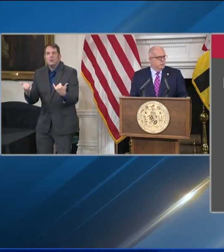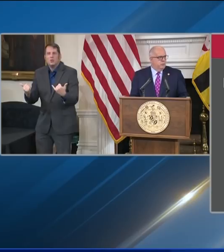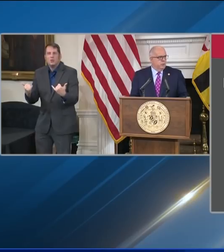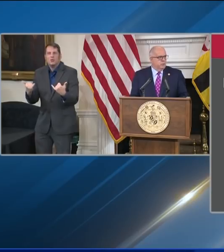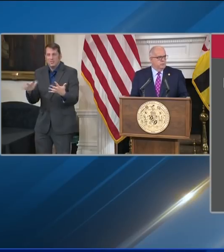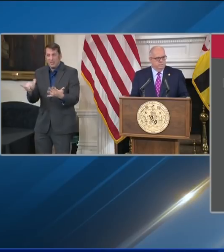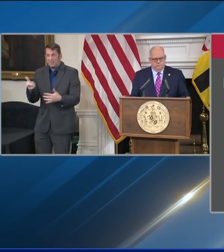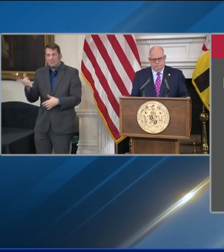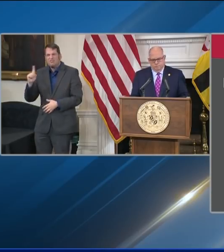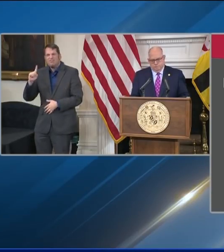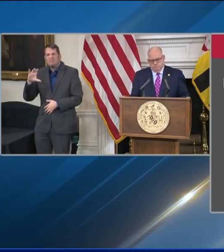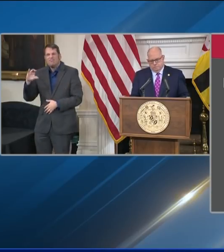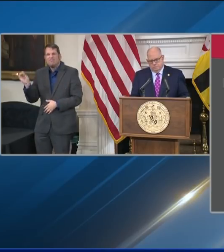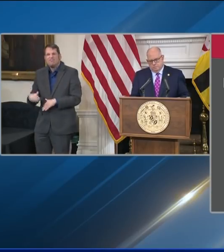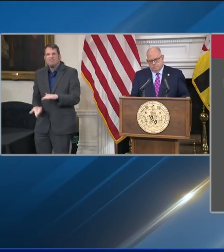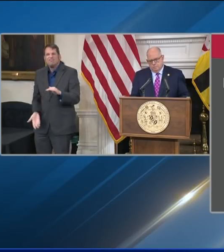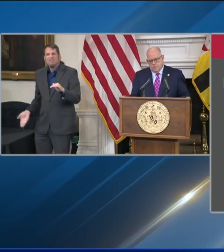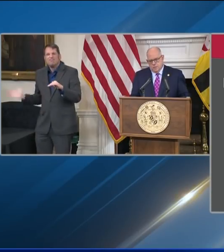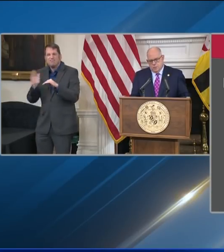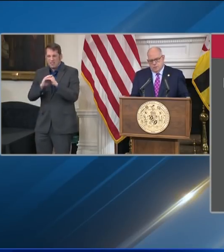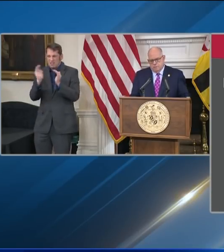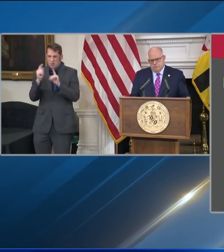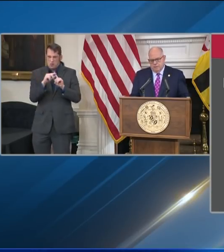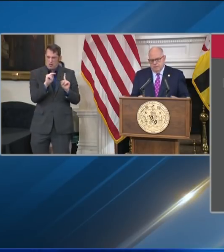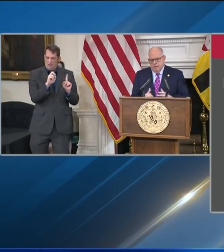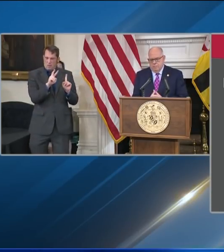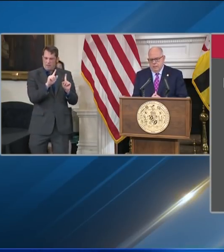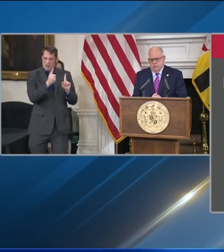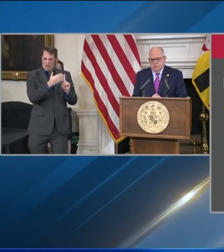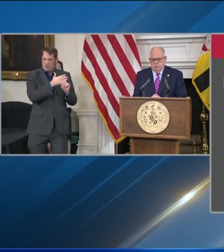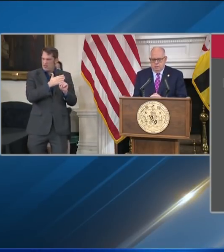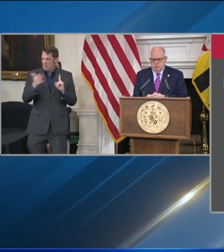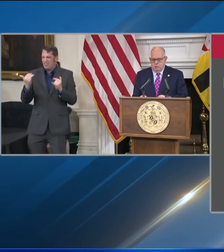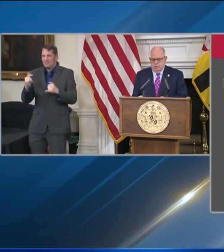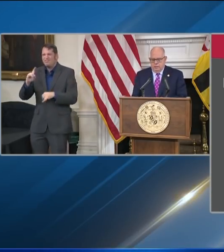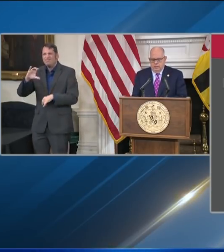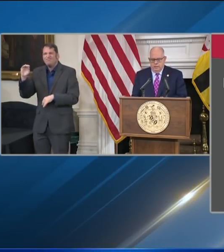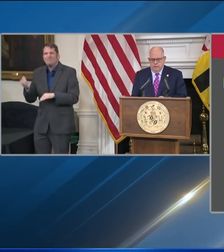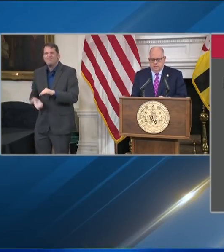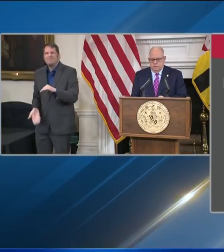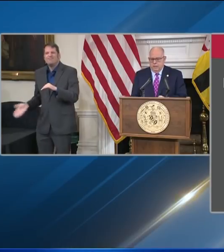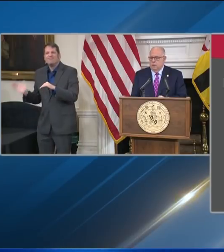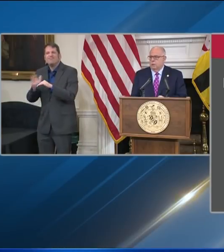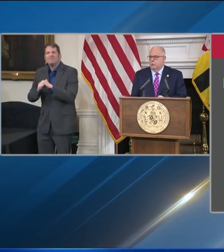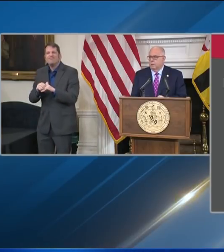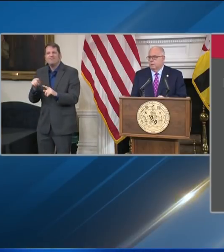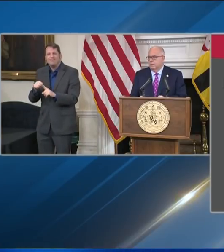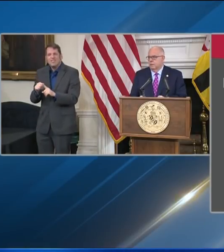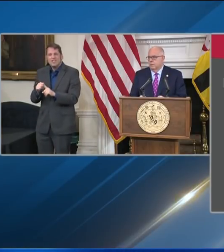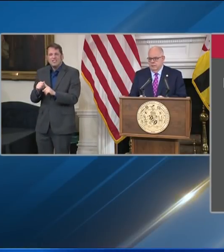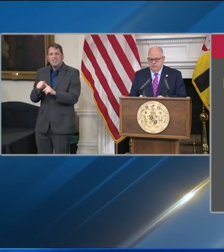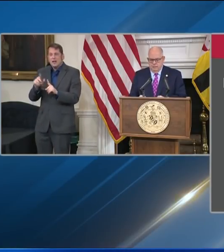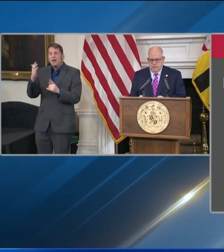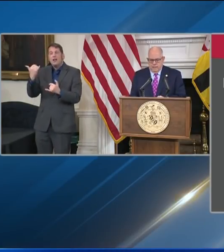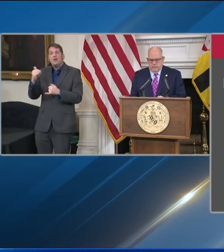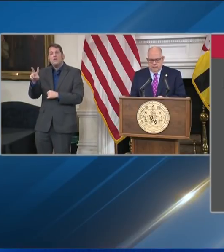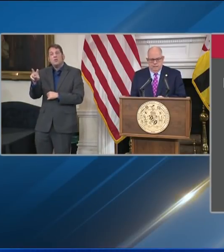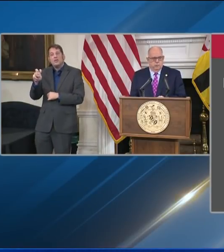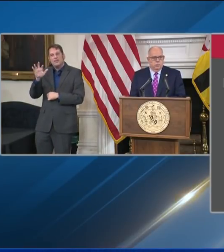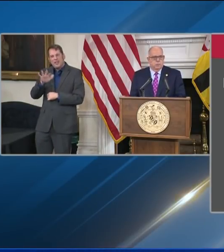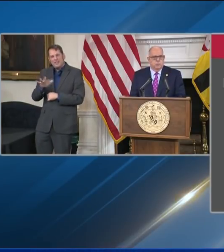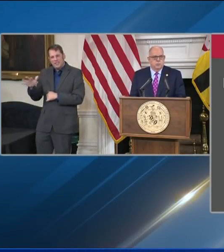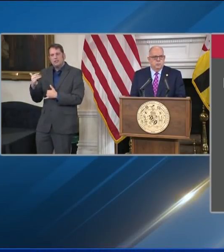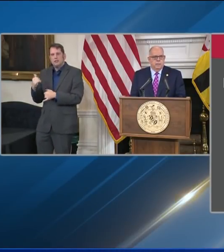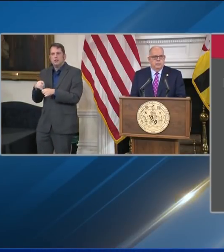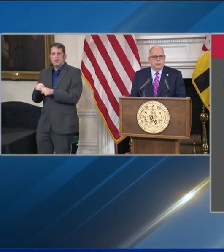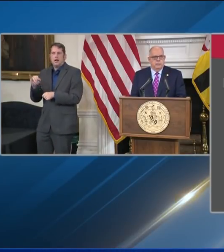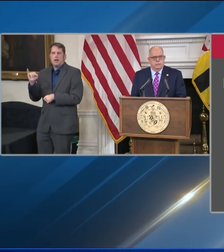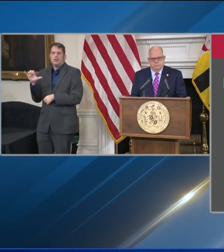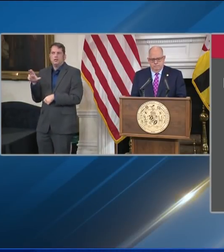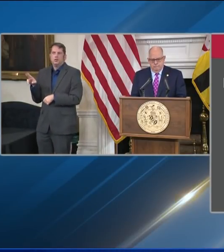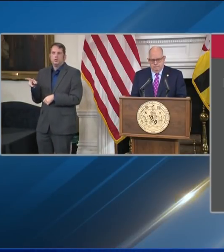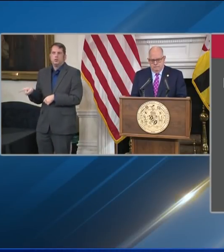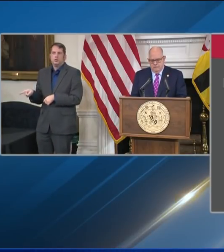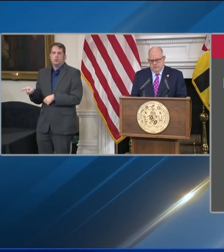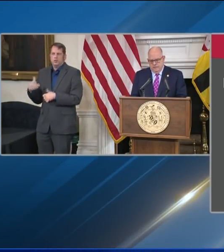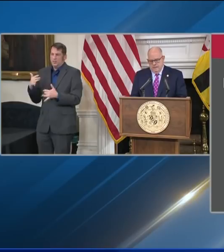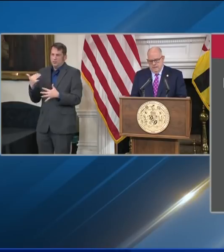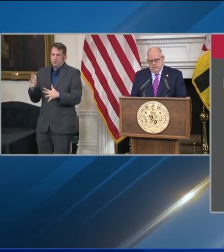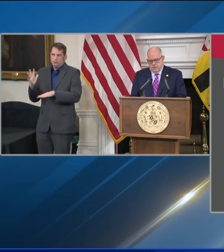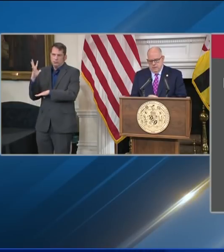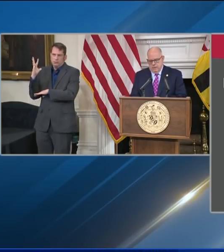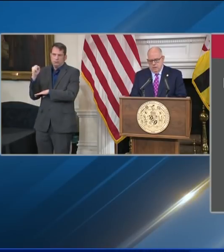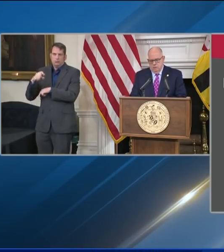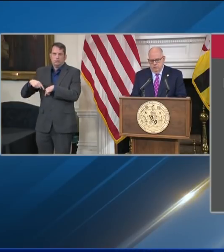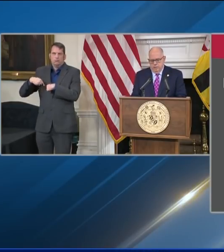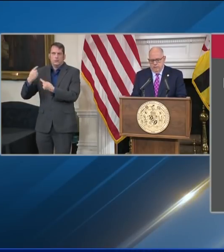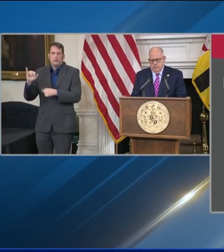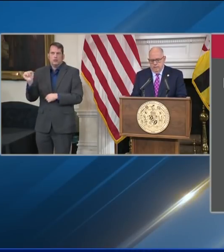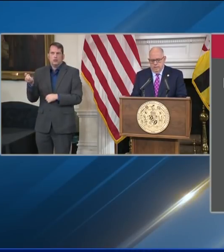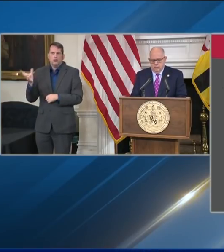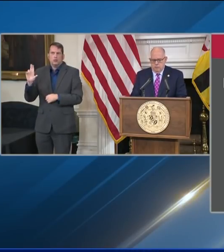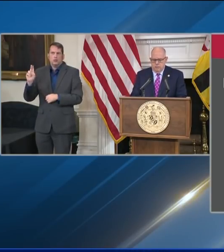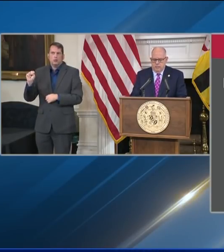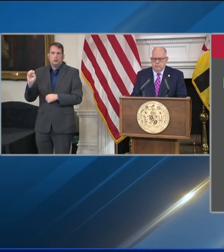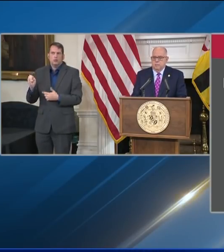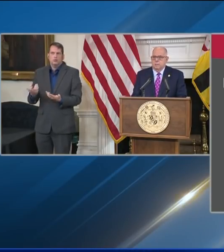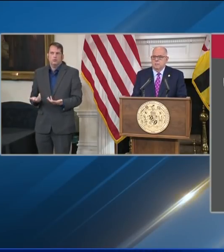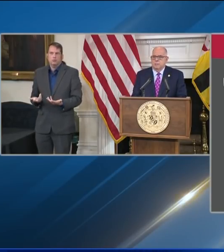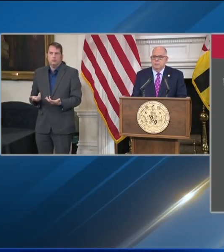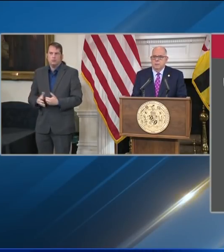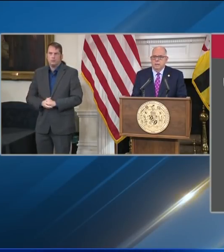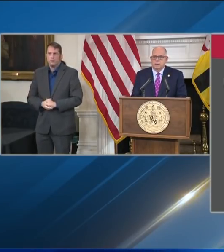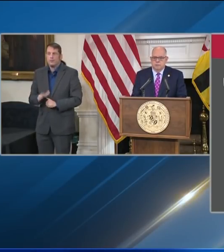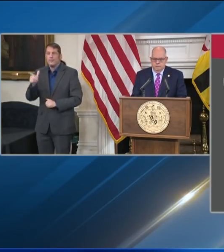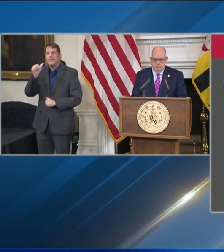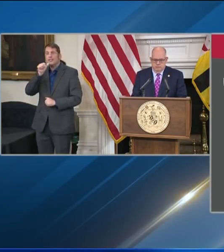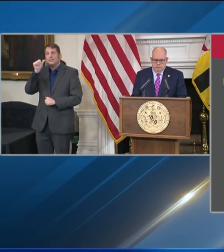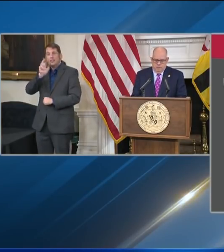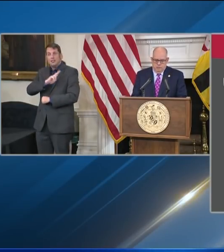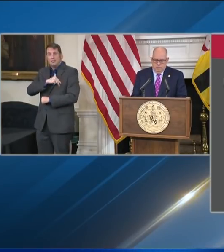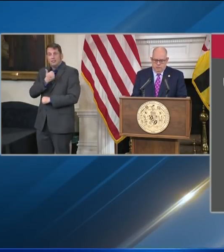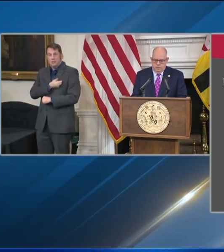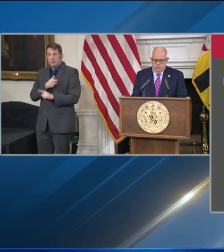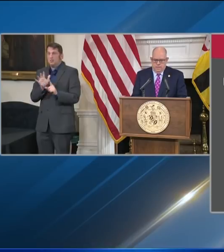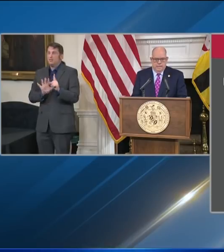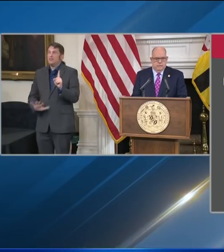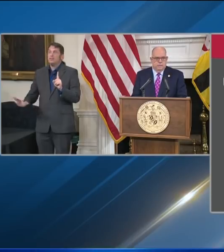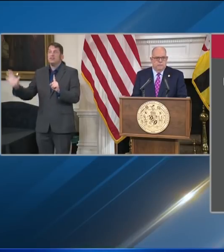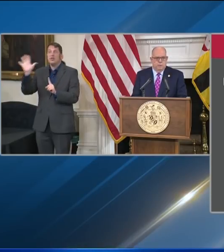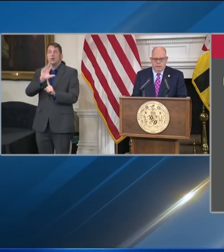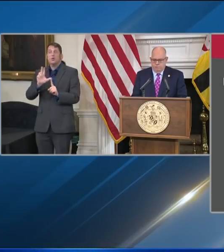HOSPITAL CAPACITY IN OUR STATE IS UP 100% SINCE NOVEMBR FIR 255 PATIENTS ARE CURRENTLY IN INTENSIVE CARE UNITS THE HIGHEST LEVEL SINCE JUNE 19TH.